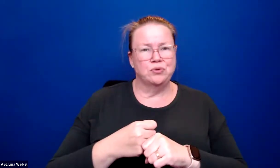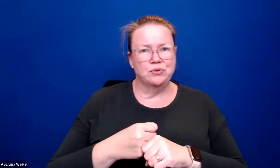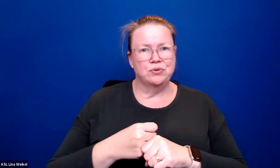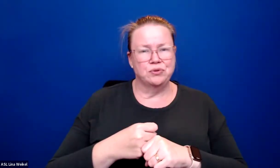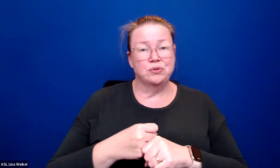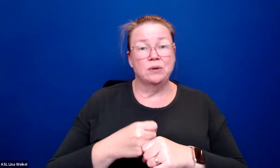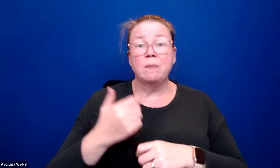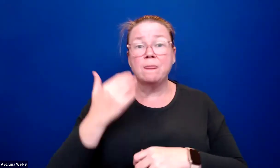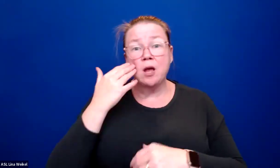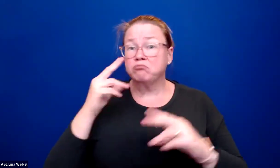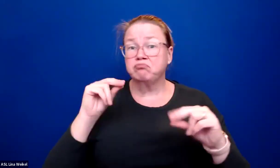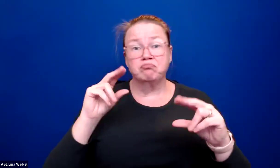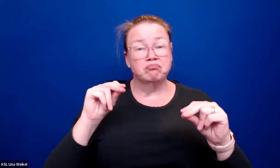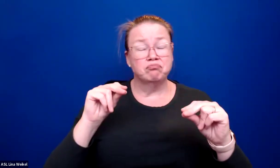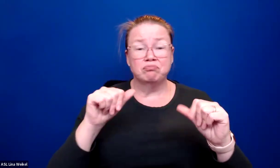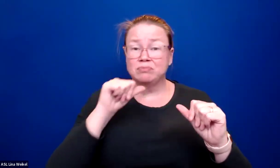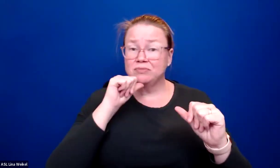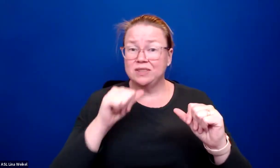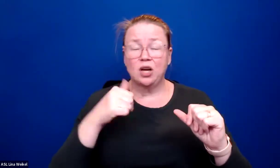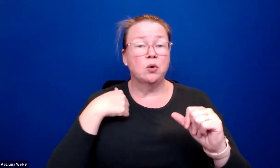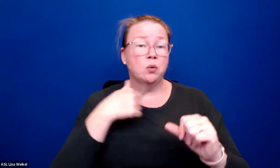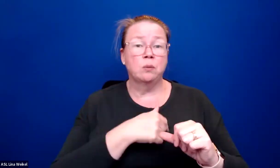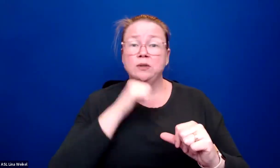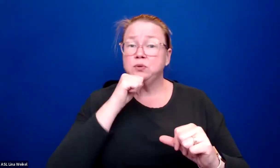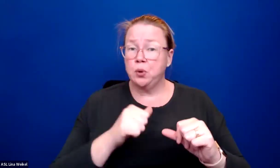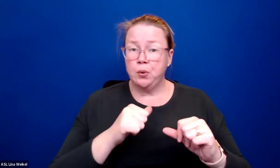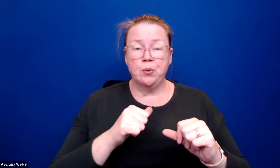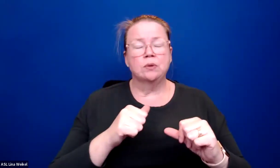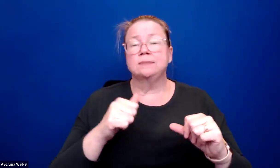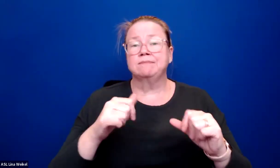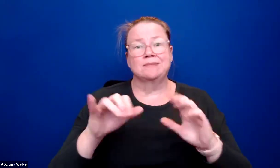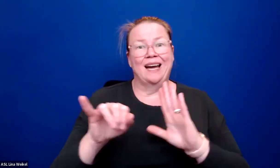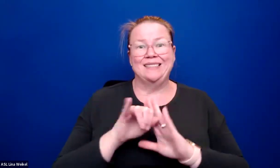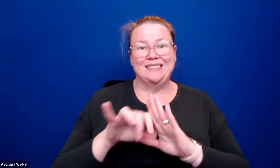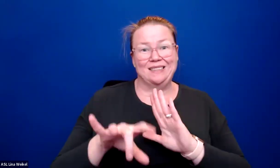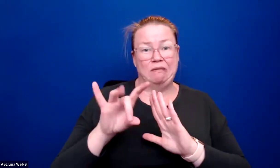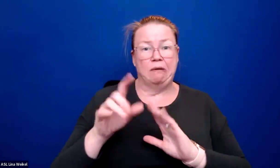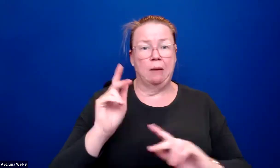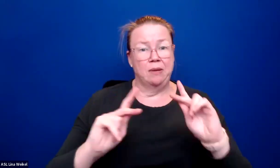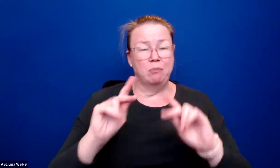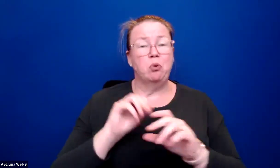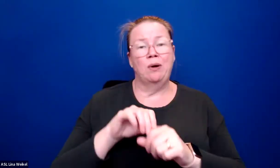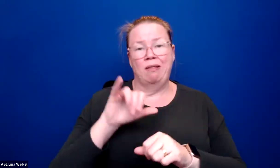Elissa w/ APRIL: you know. No, we don't. We don't Elissa w/ APRIL: identify people in that manner.